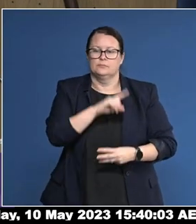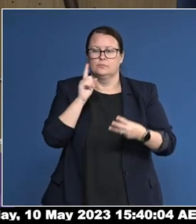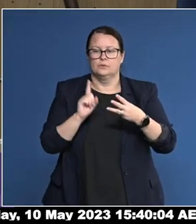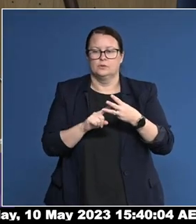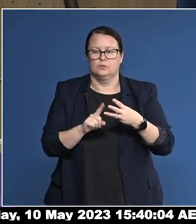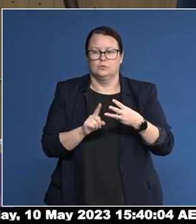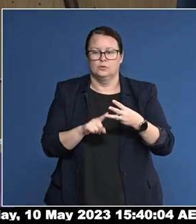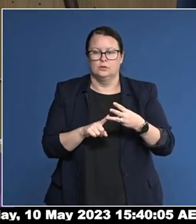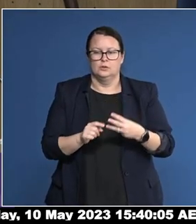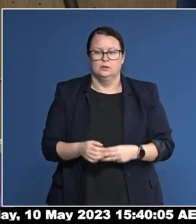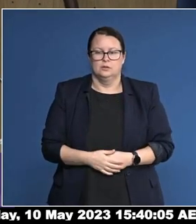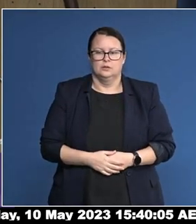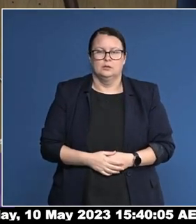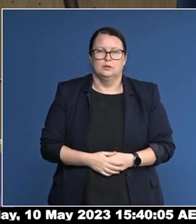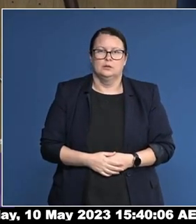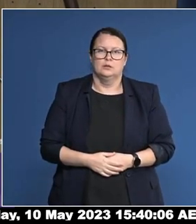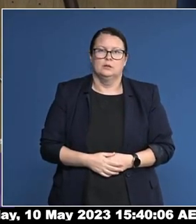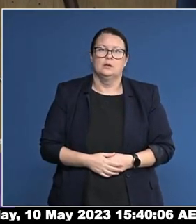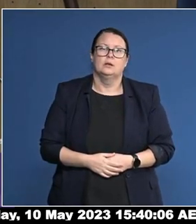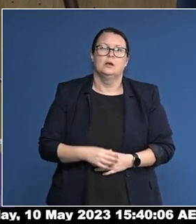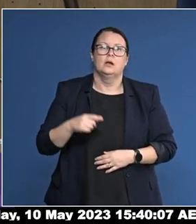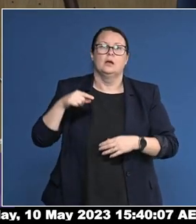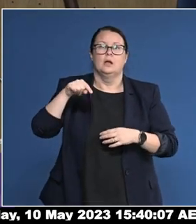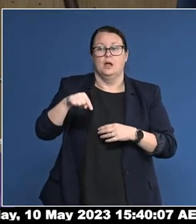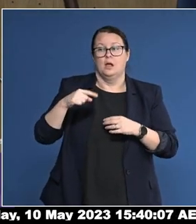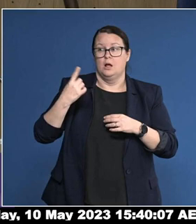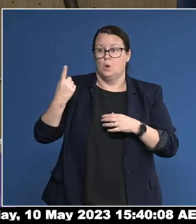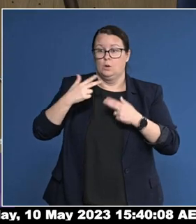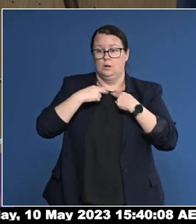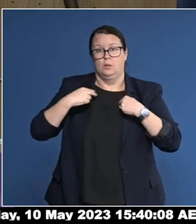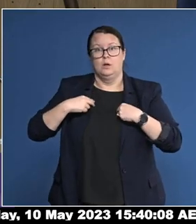Parties with leave to appear should advise the Office of the Solicitor Assisting by